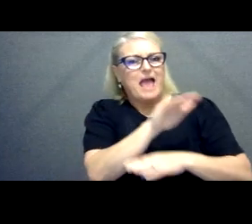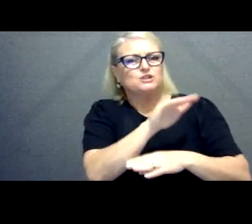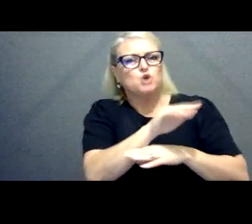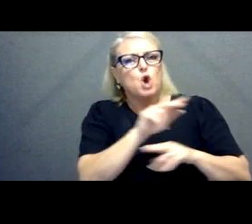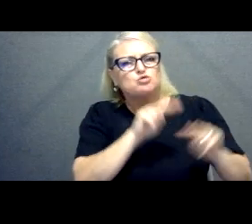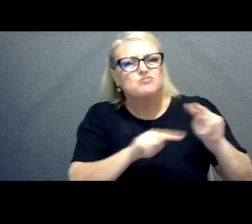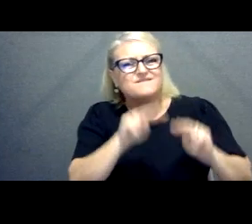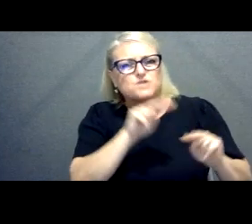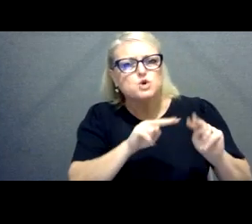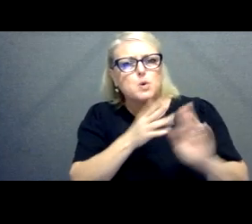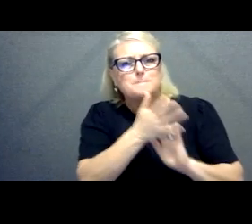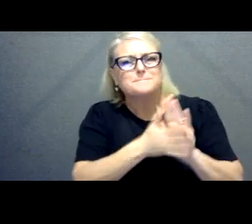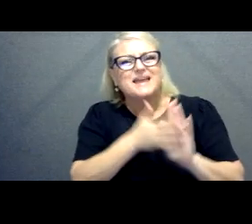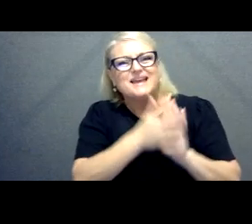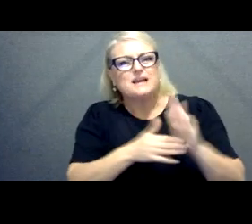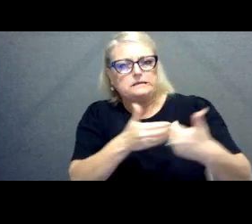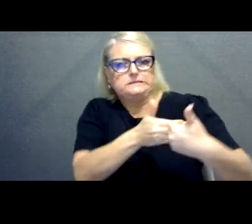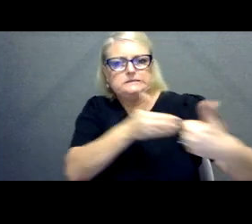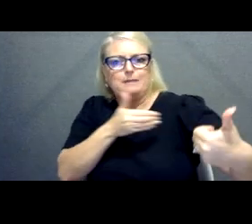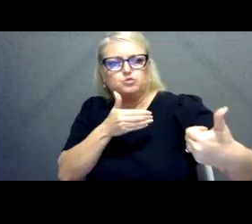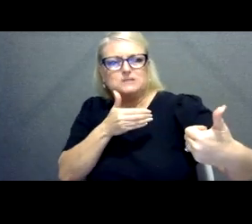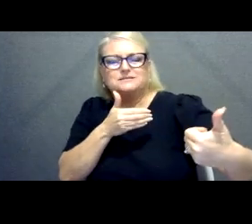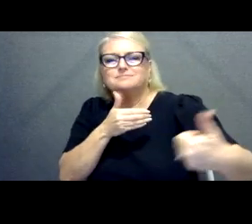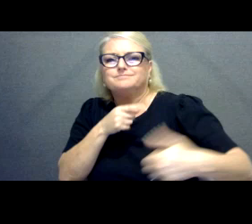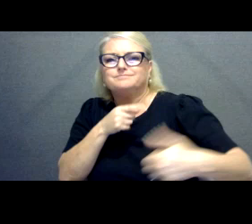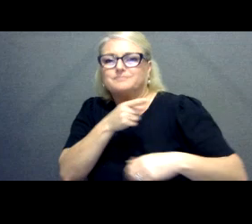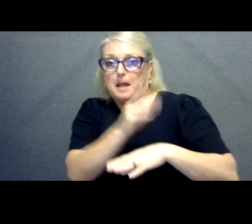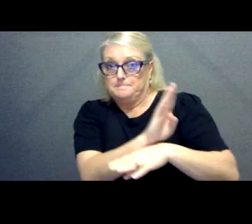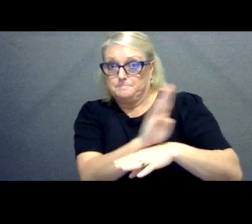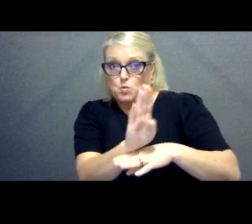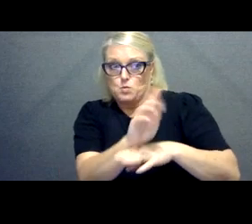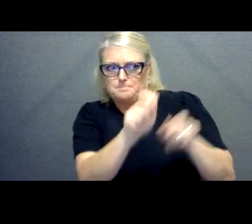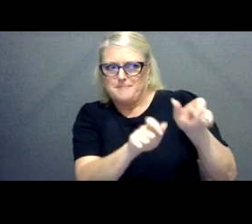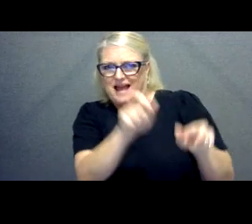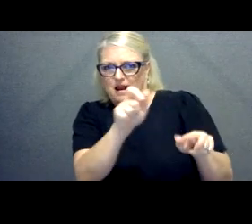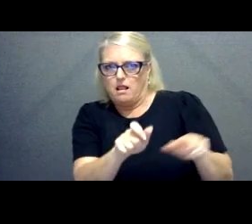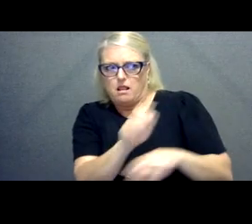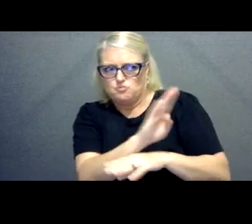look at it who who's not employed by legal aid so it is a full external review but there is a